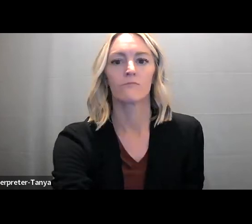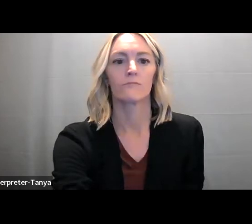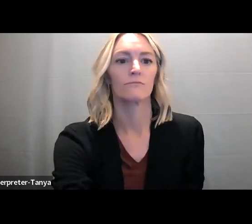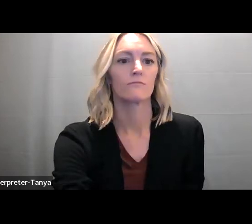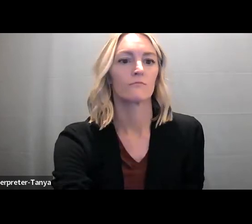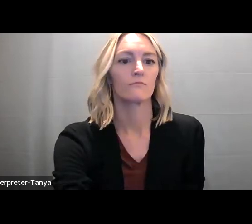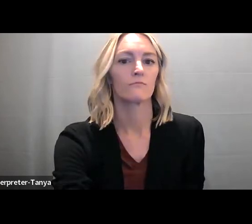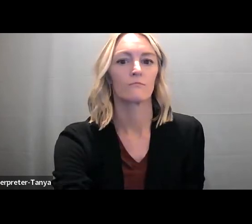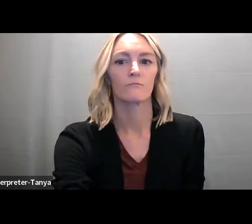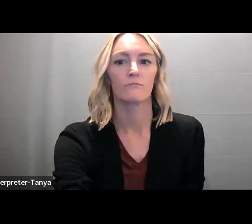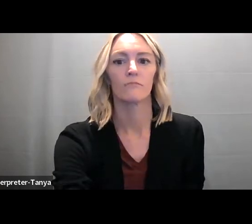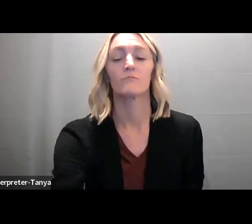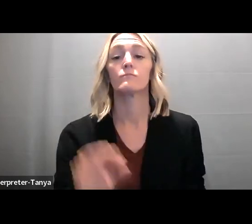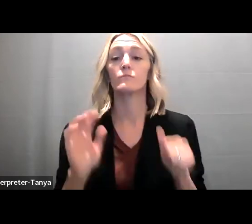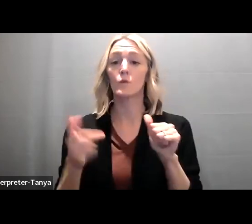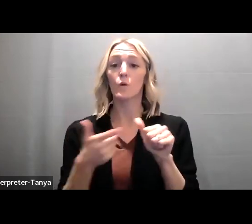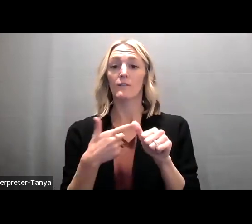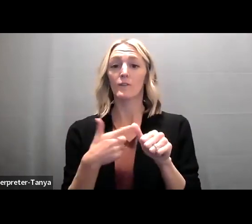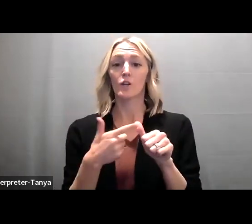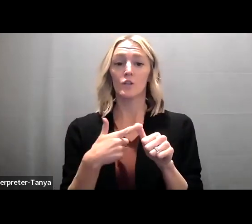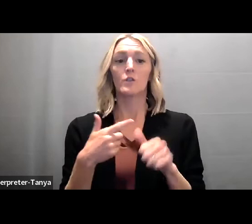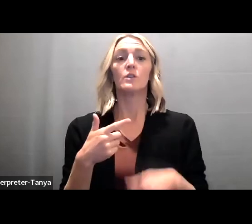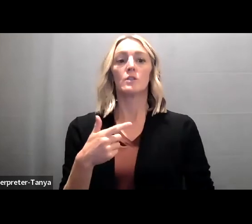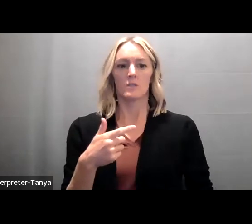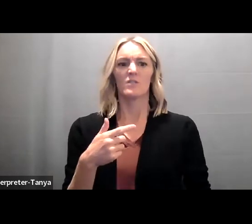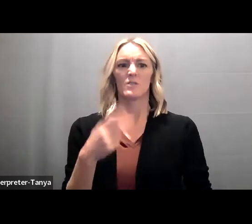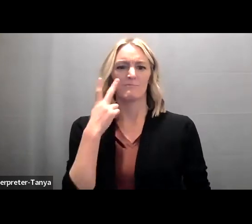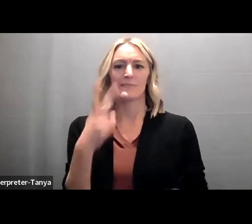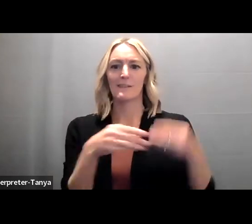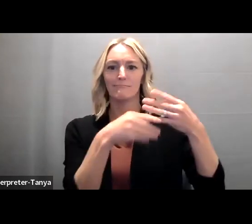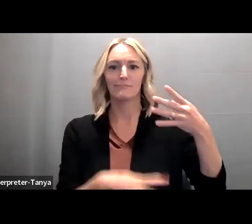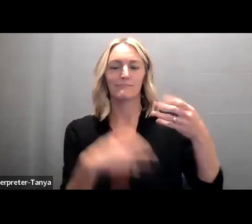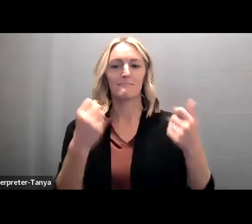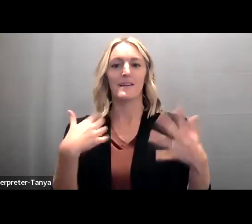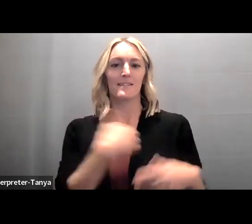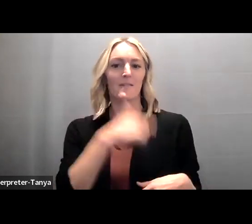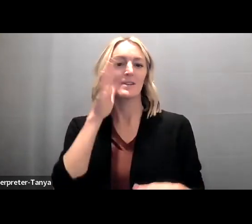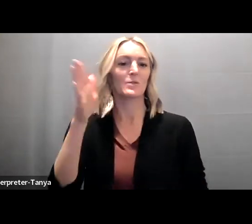So first off we have several of us talking today. We thank you for joining us.